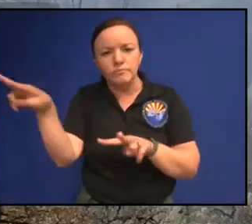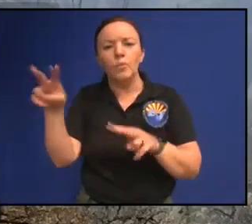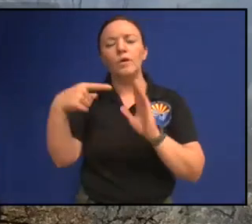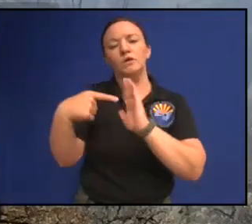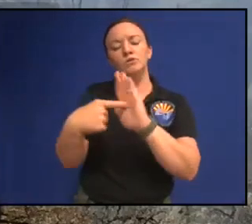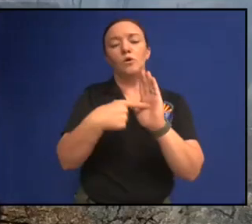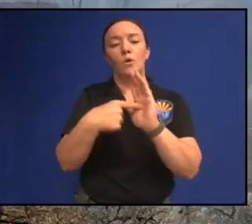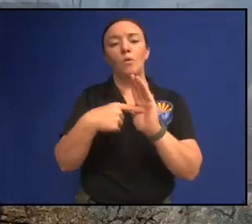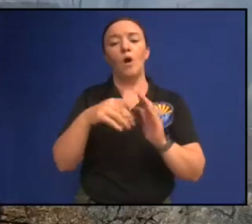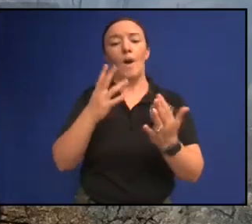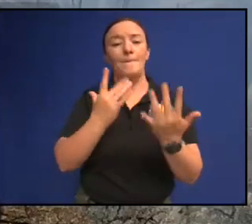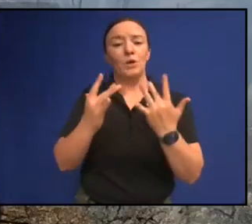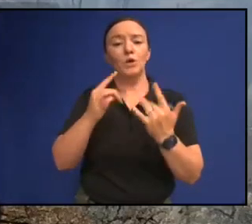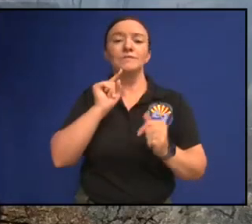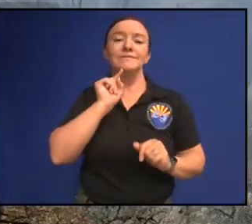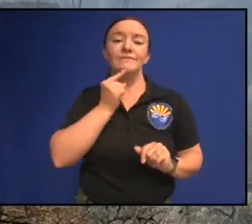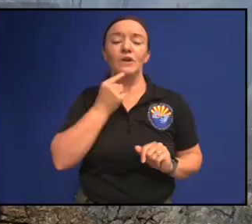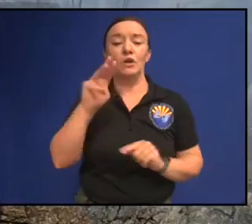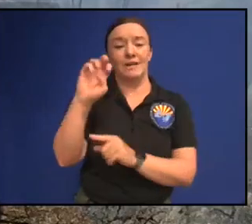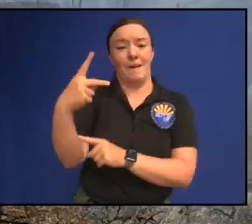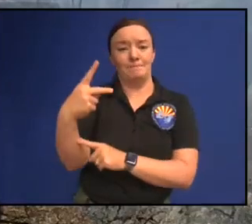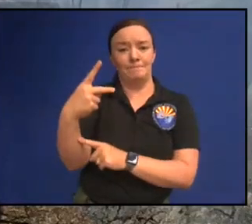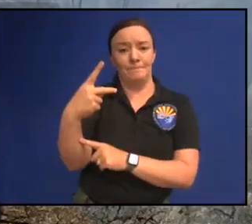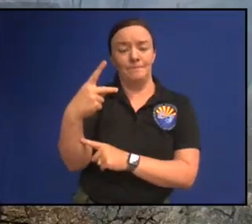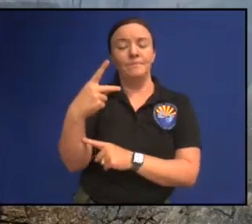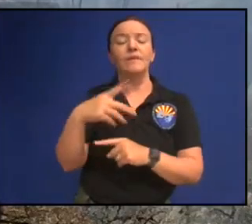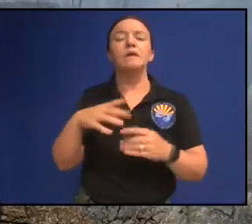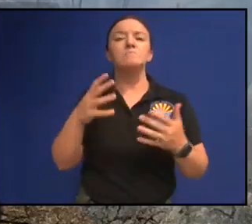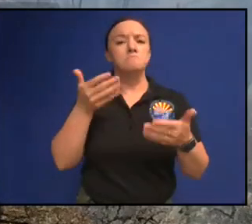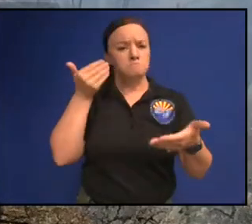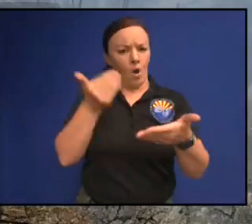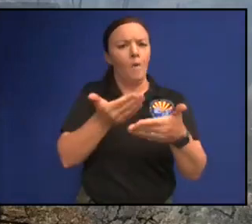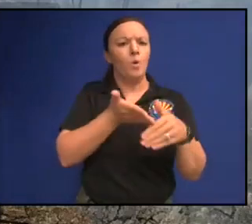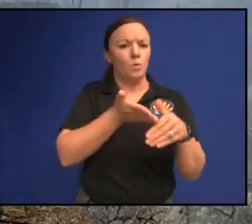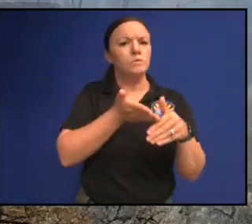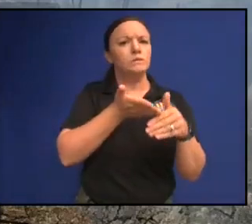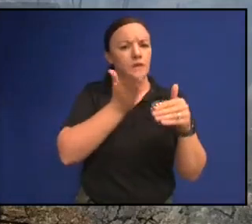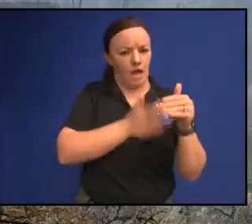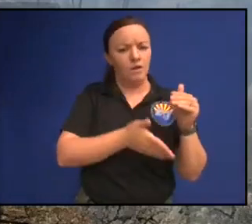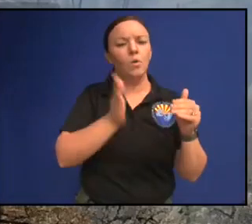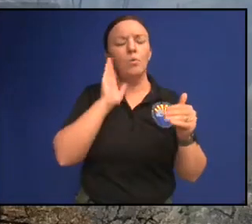AND WILL BE FINALIZED SOON AND WILL BE AVAILABLE AT THE